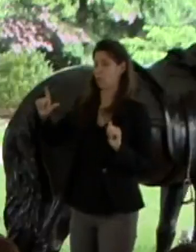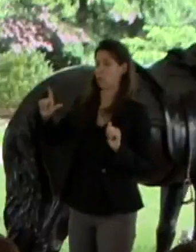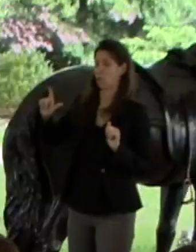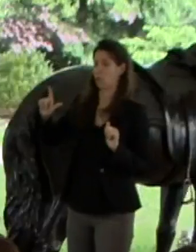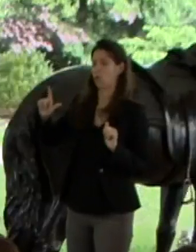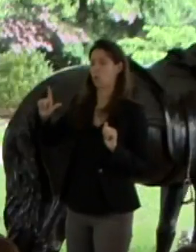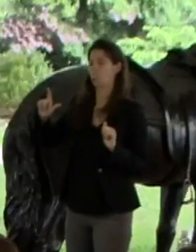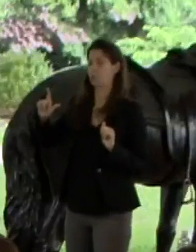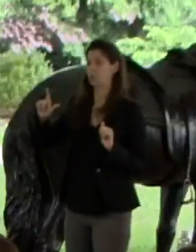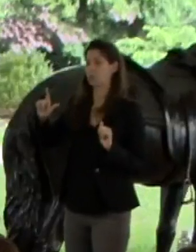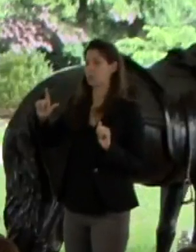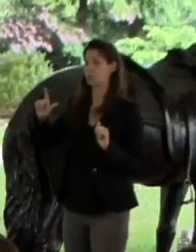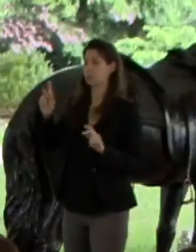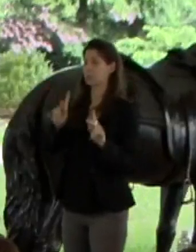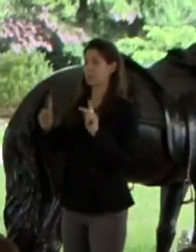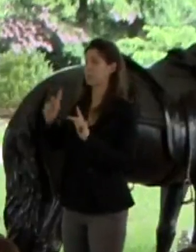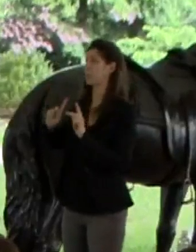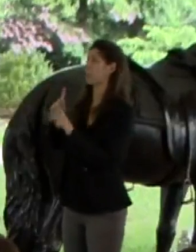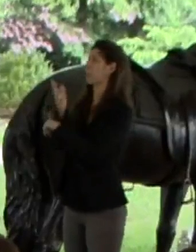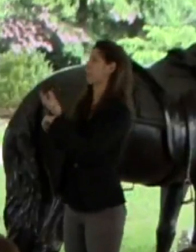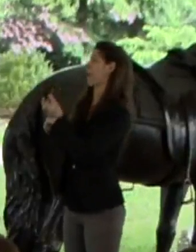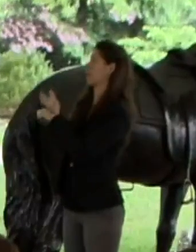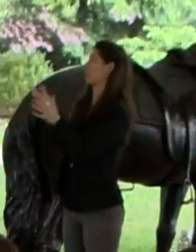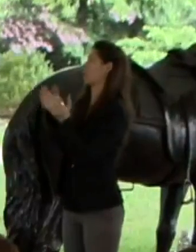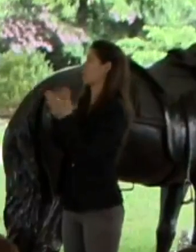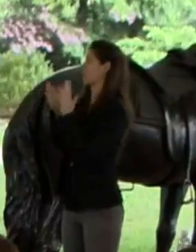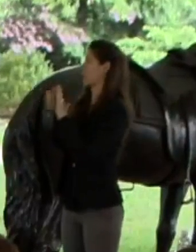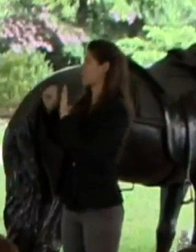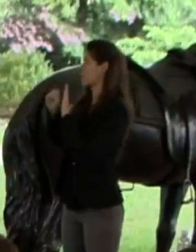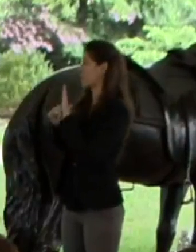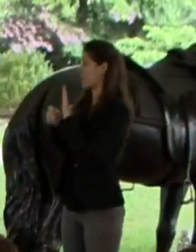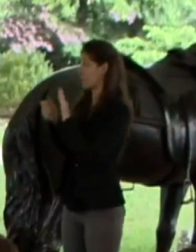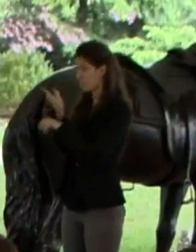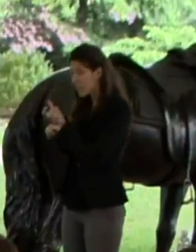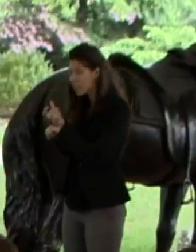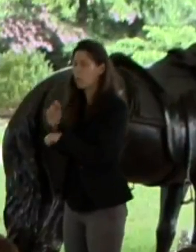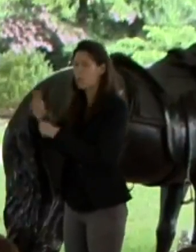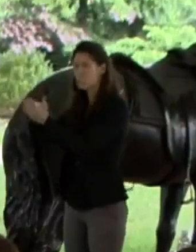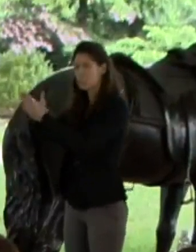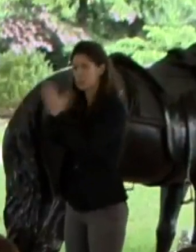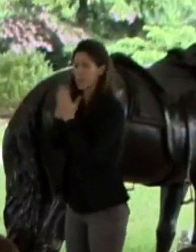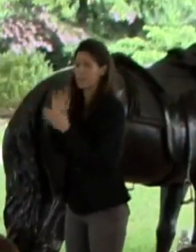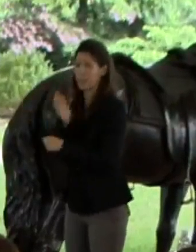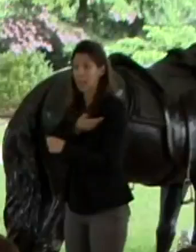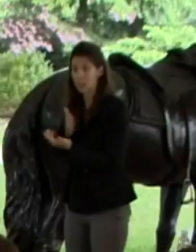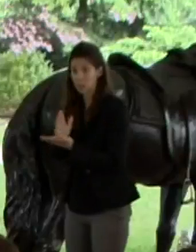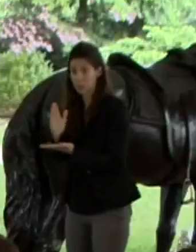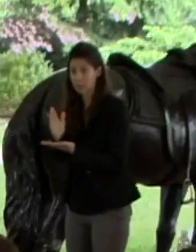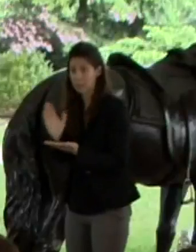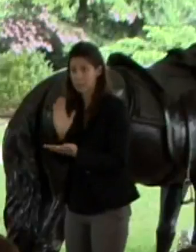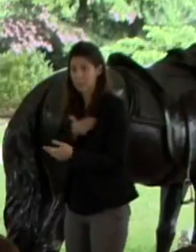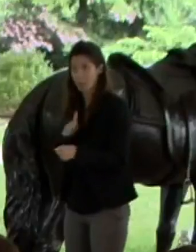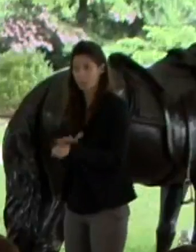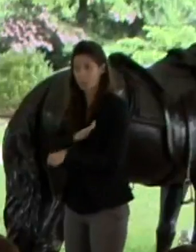SATISFY CONGRESS SO ARE WE ACTING LIKE THE COLONIAL SUBJECT